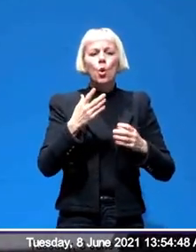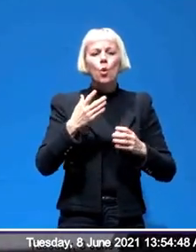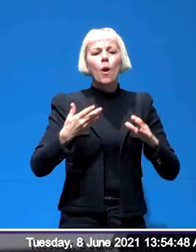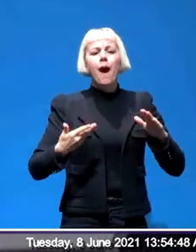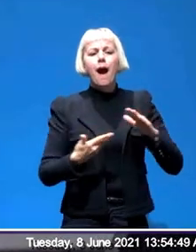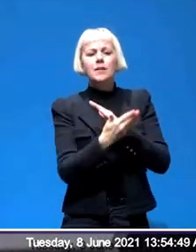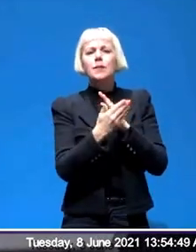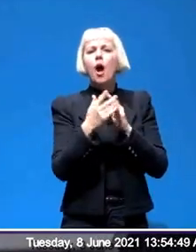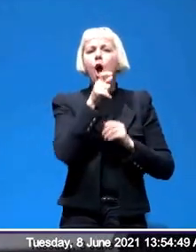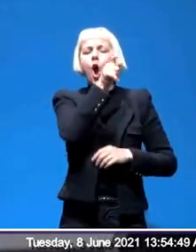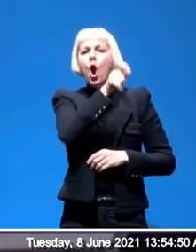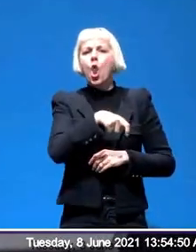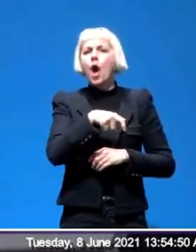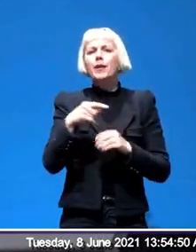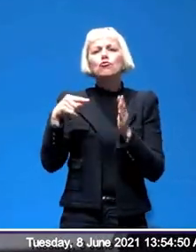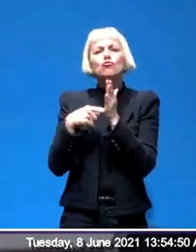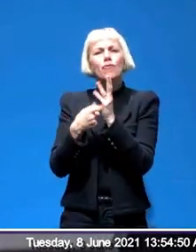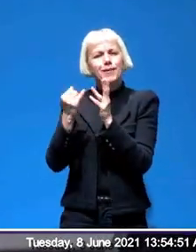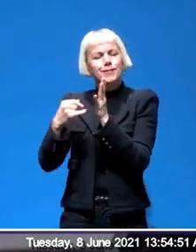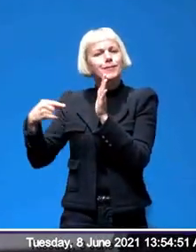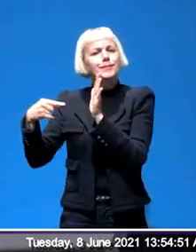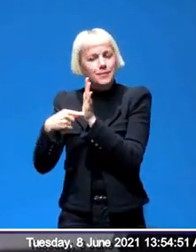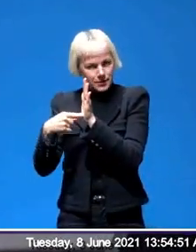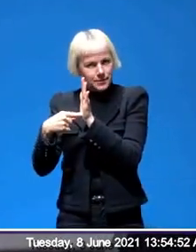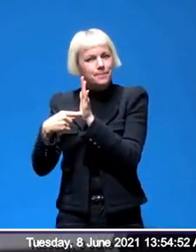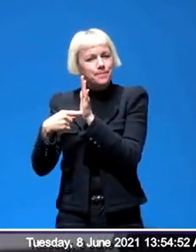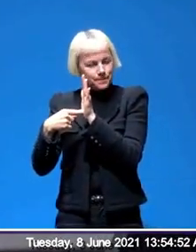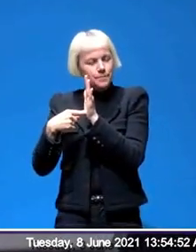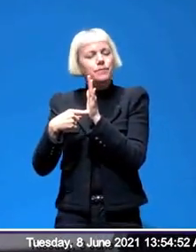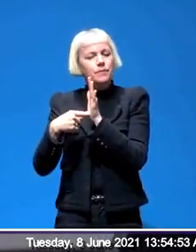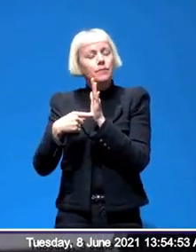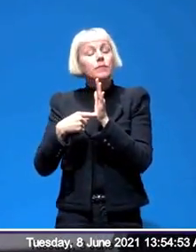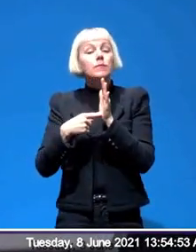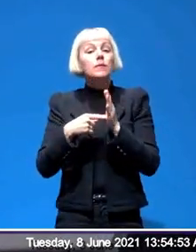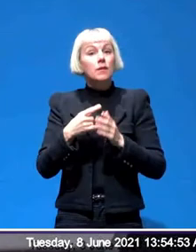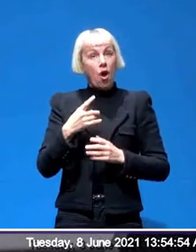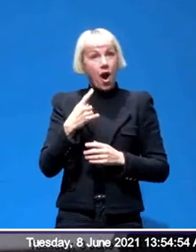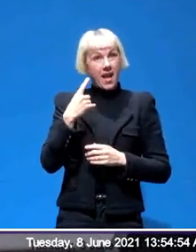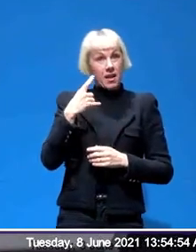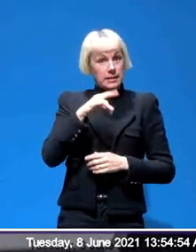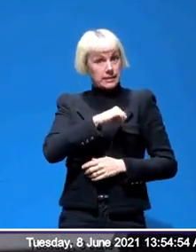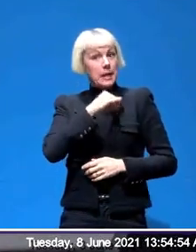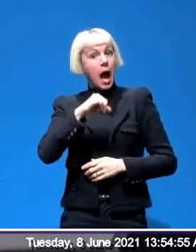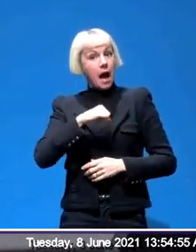And if staff would --- I expect, would expect, would have a conversation with